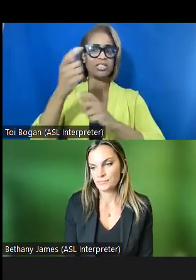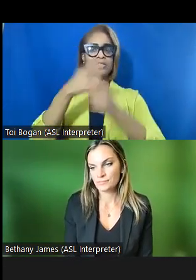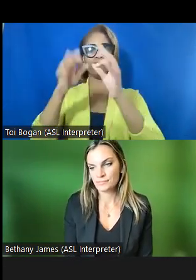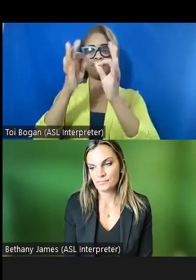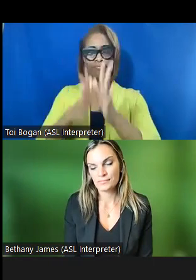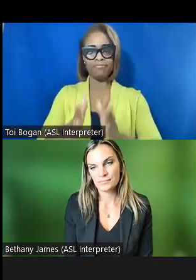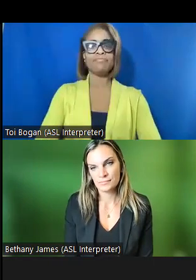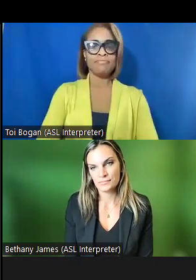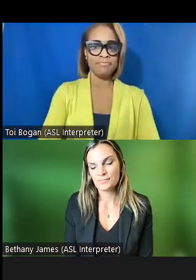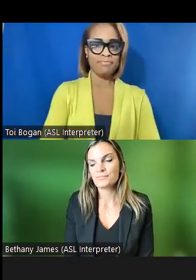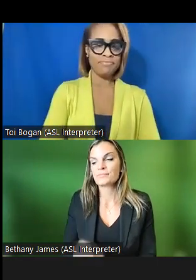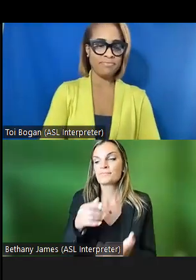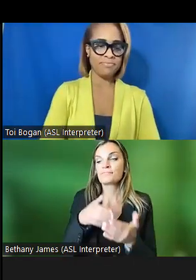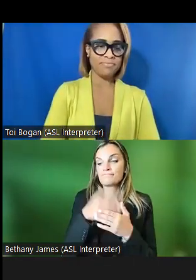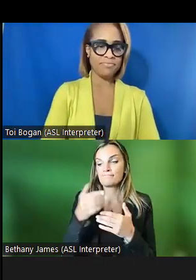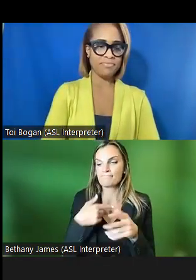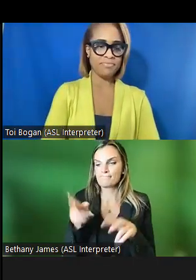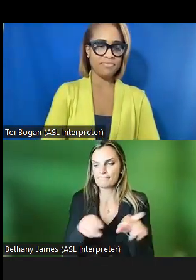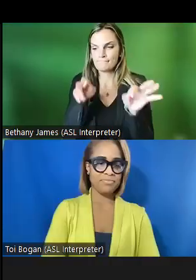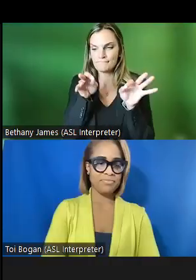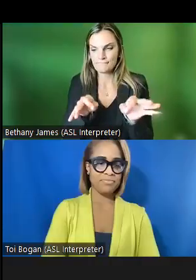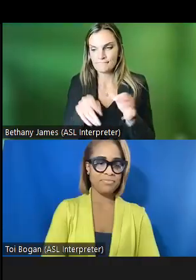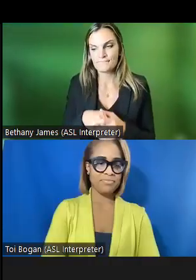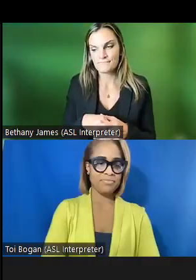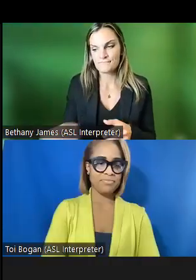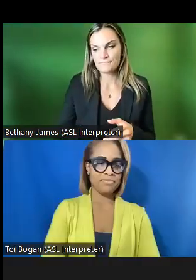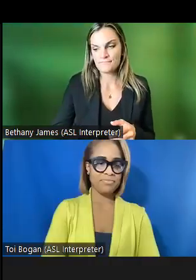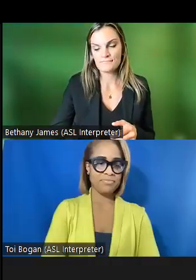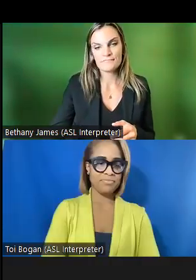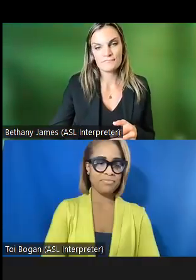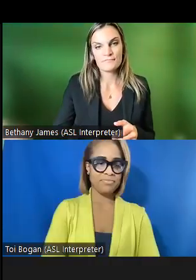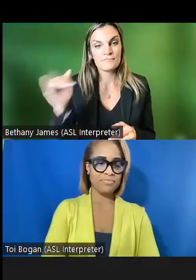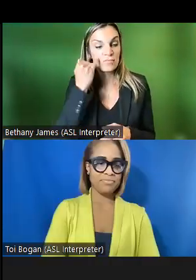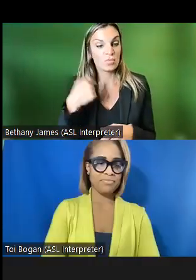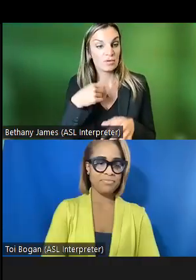And next we determine if an accommodation exists and if it's reasonable and will be effective.